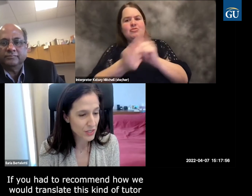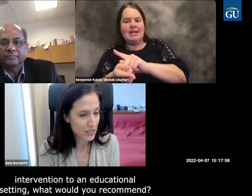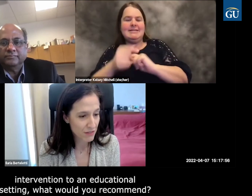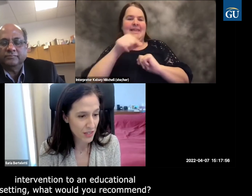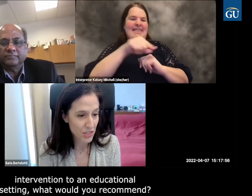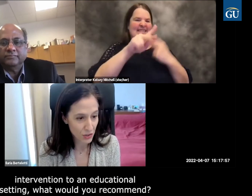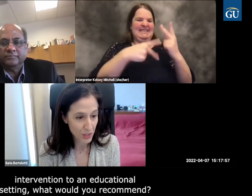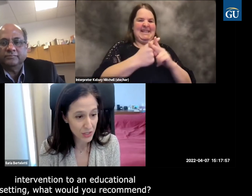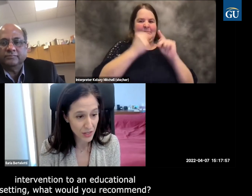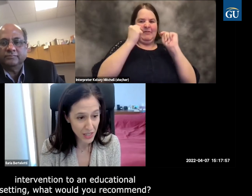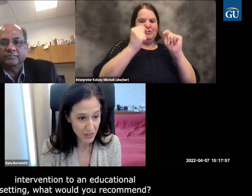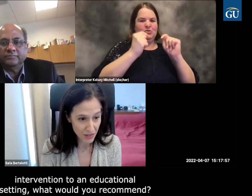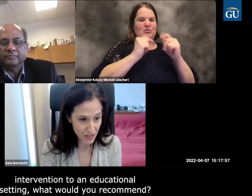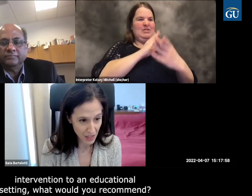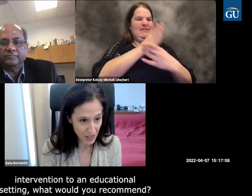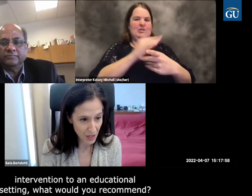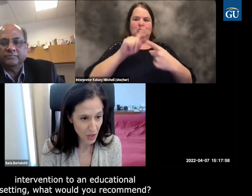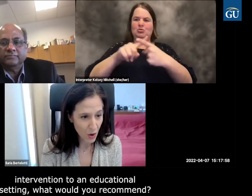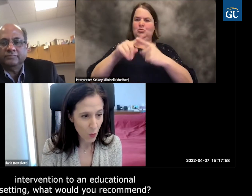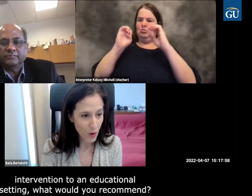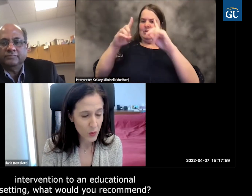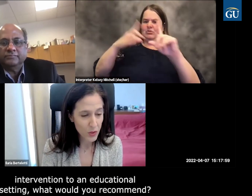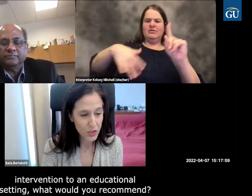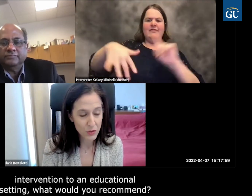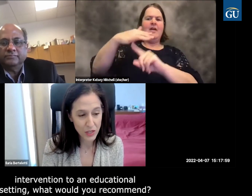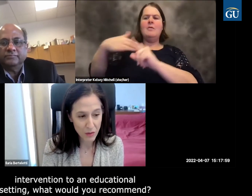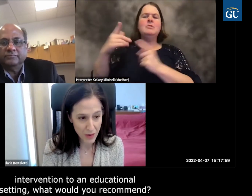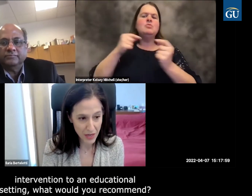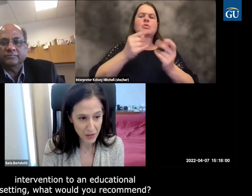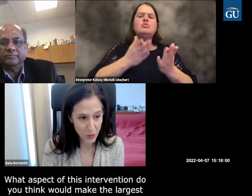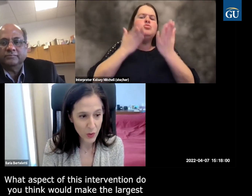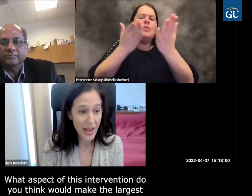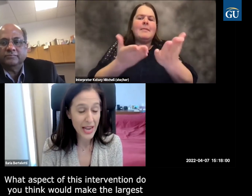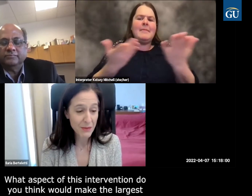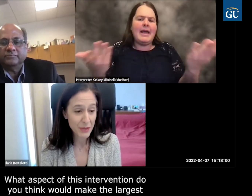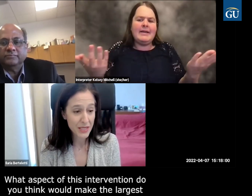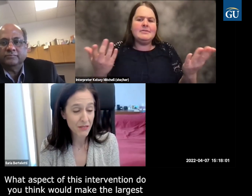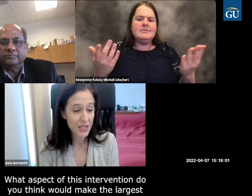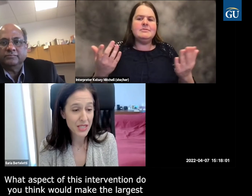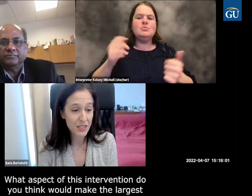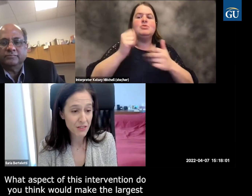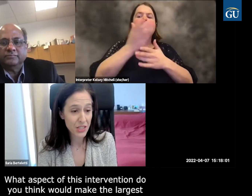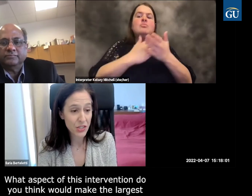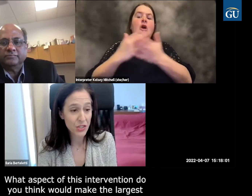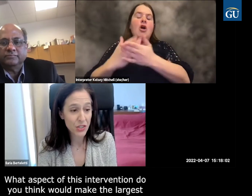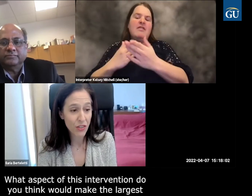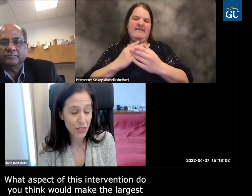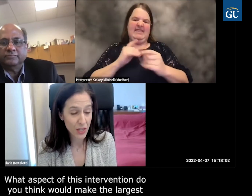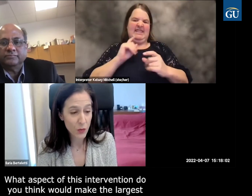intervention to an educational setting what would you recommend what aspect of